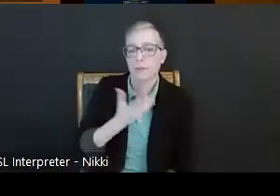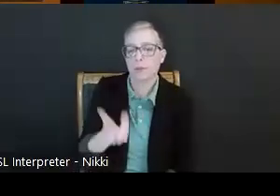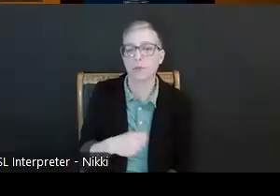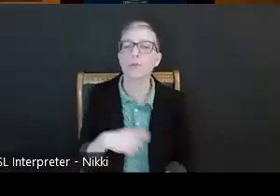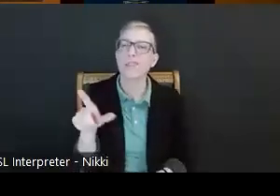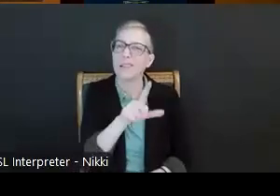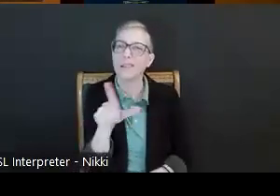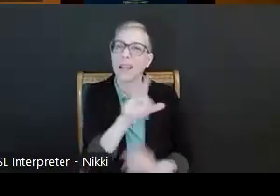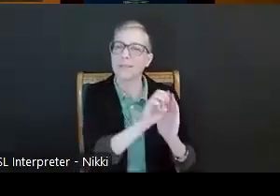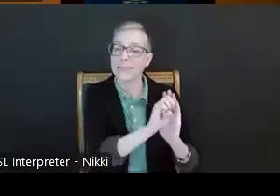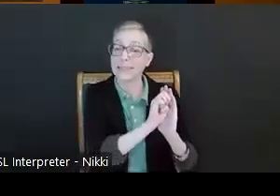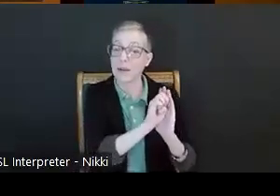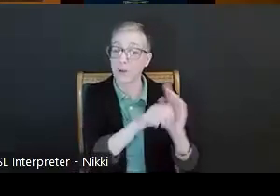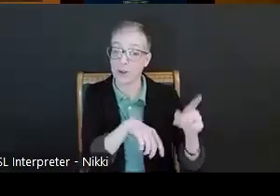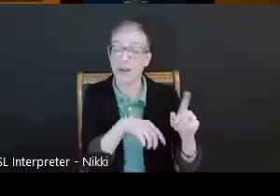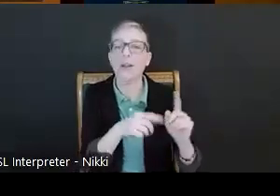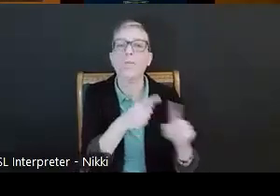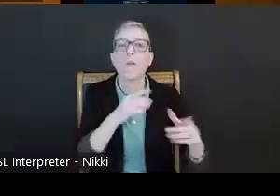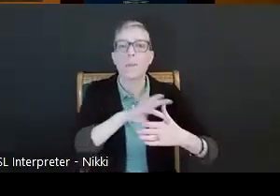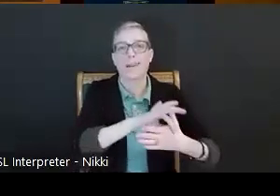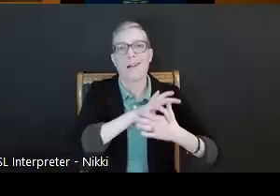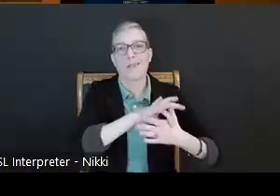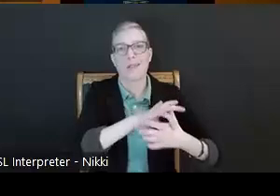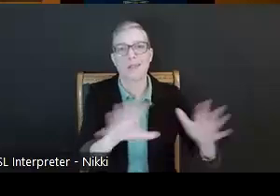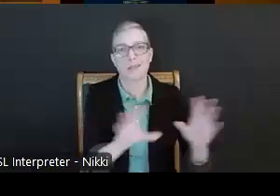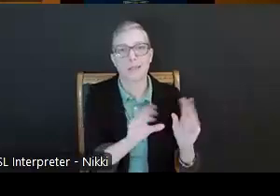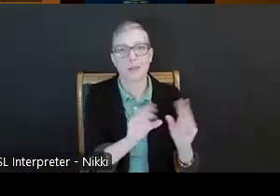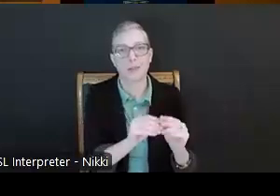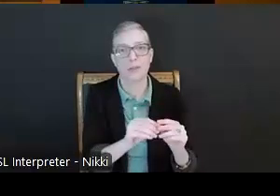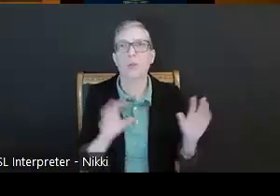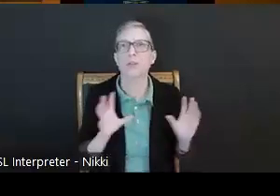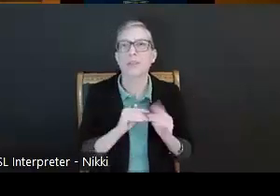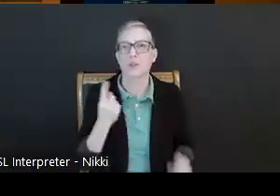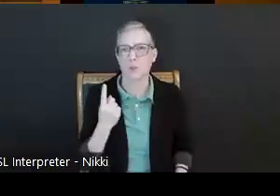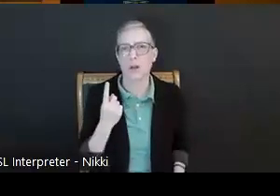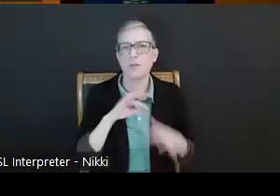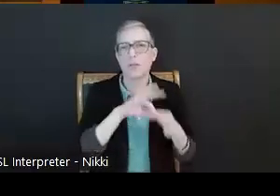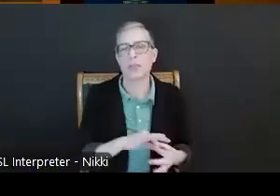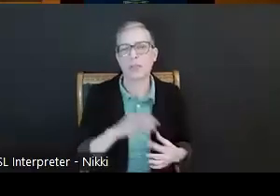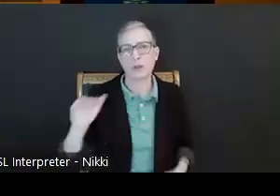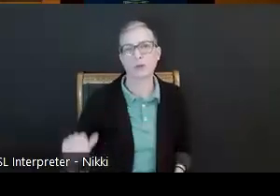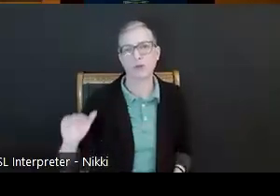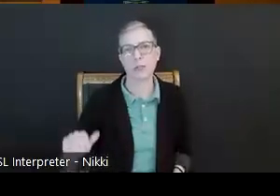is from a Content uh session so I think session one with childhood um so this idea where we're